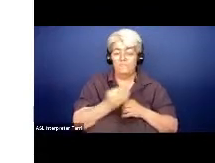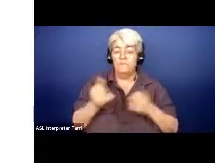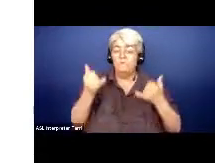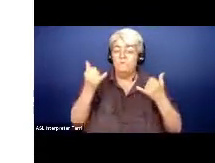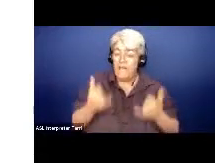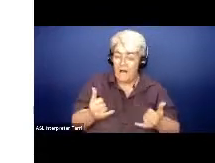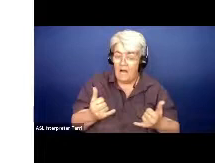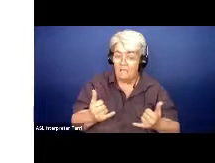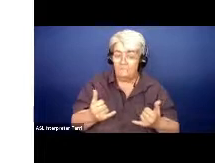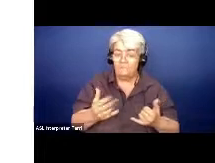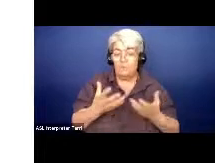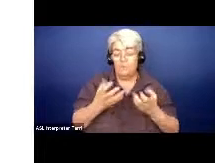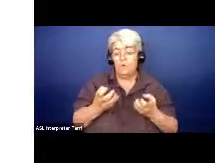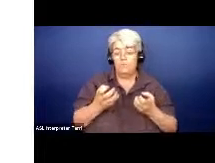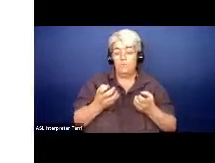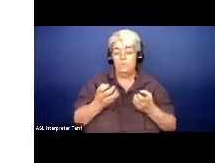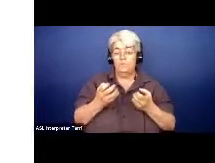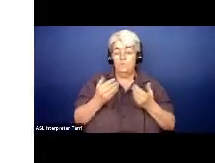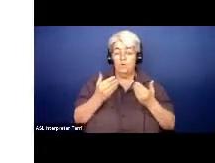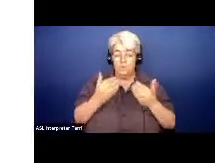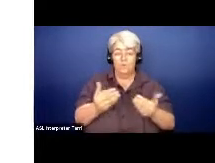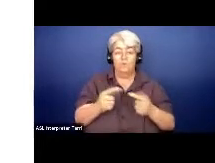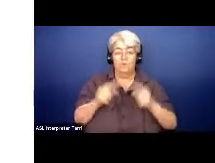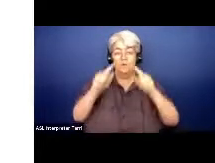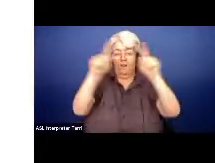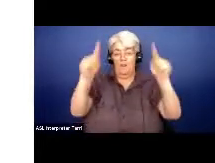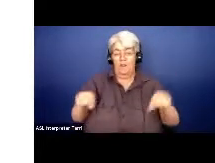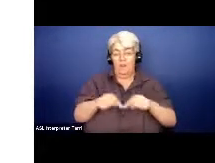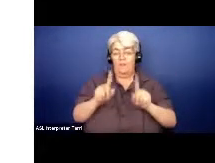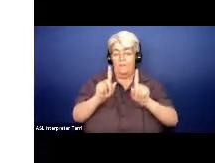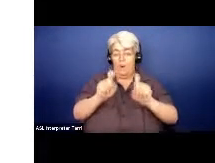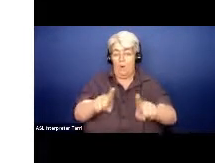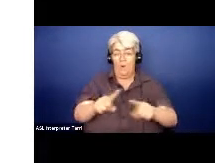go to the poll. The first poll. There it is.